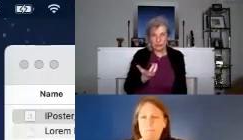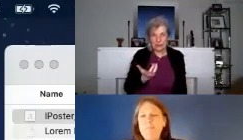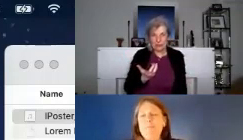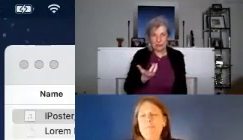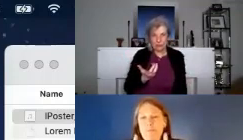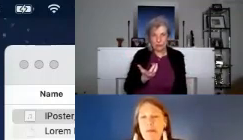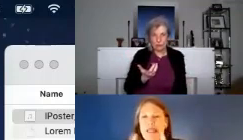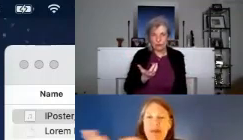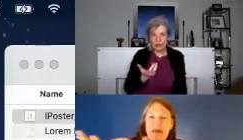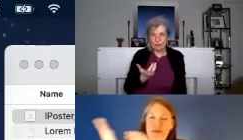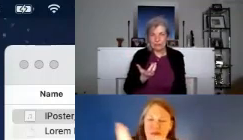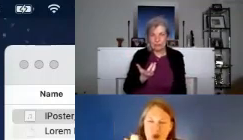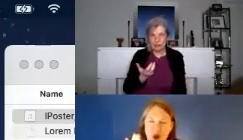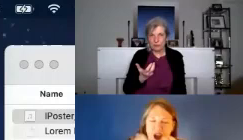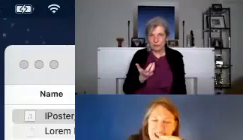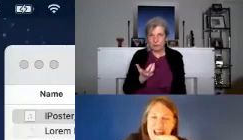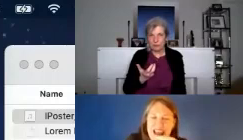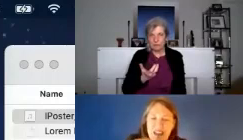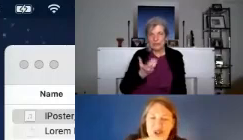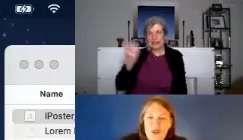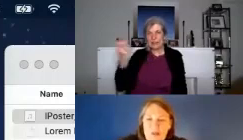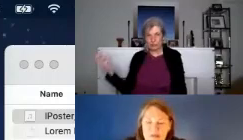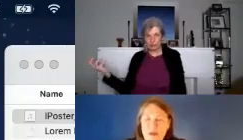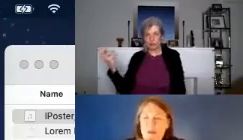platform. 07:33:16 It will not be available external